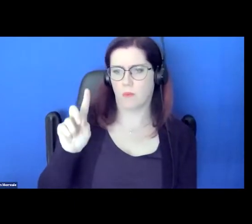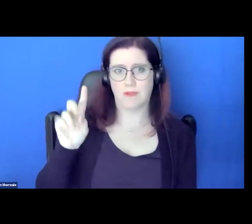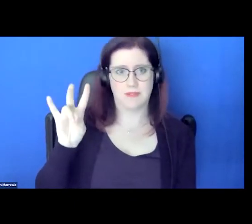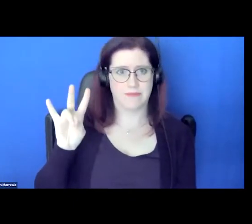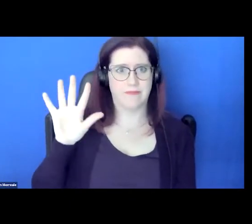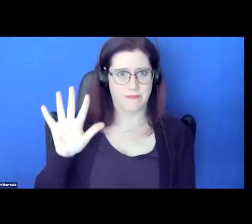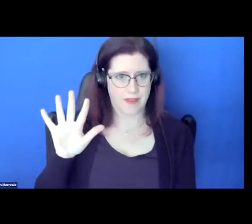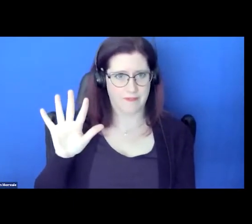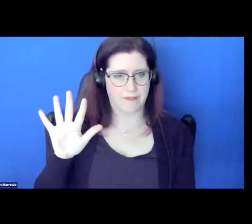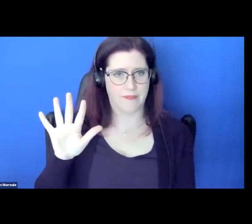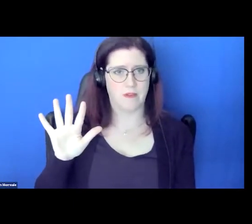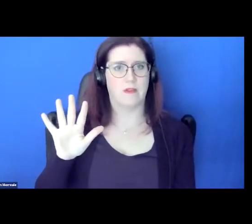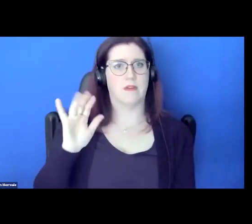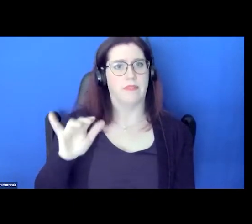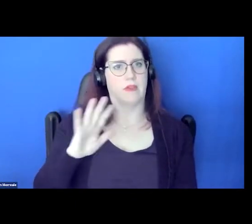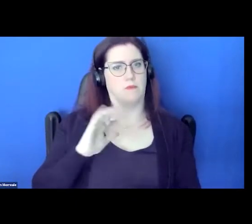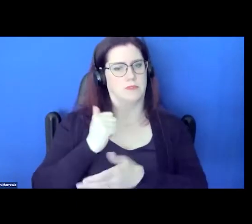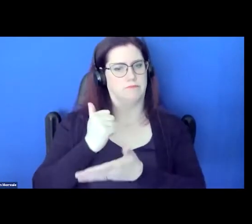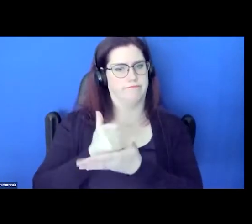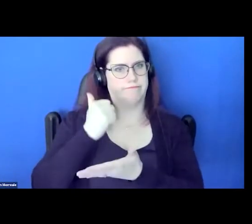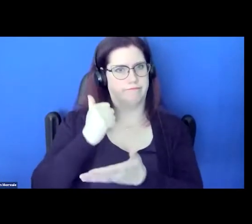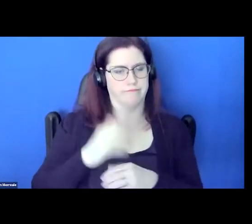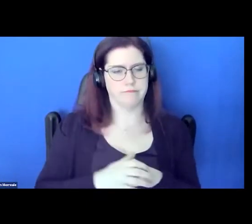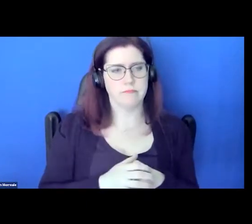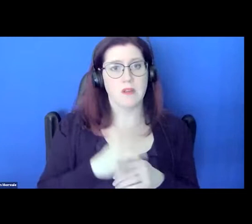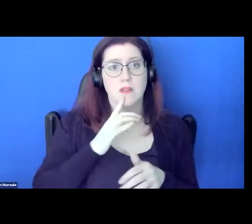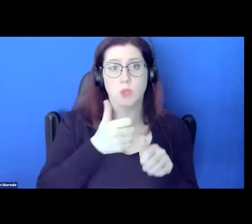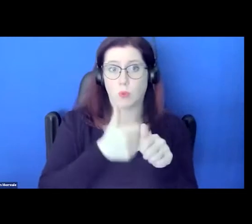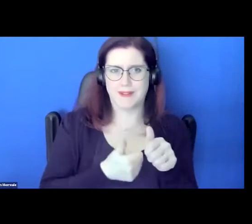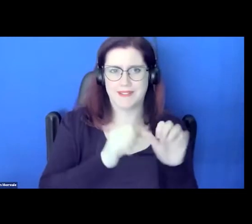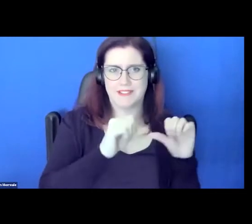So that required that each agency submit